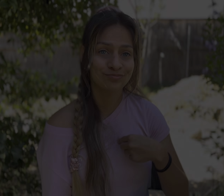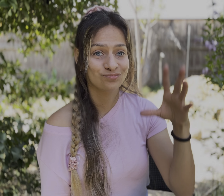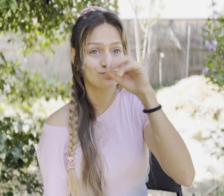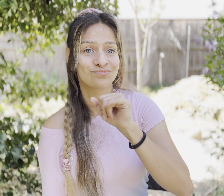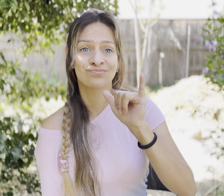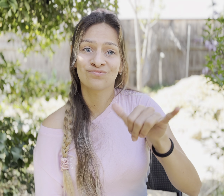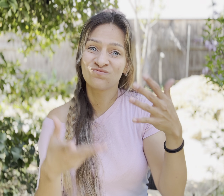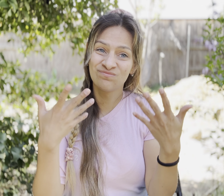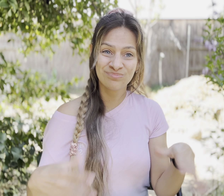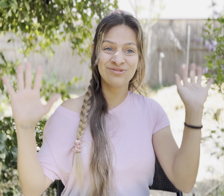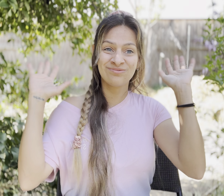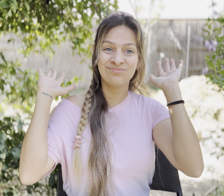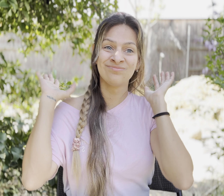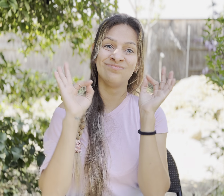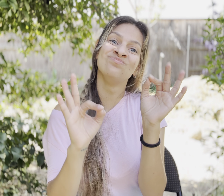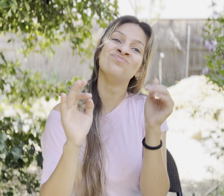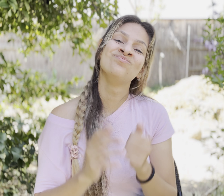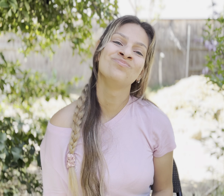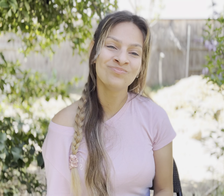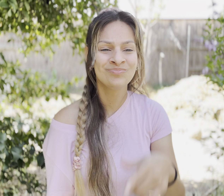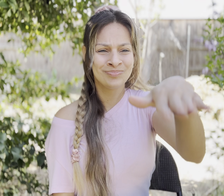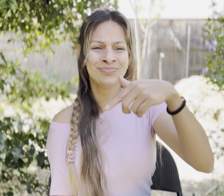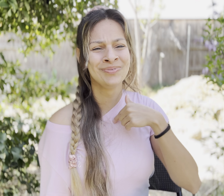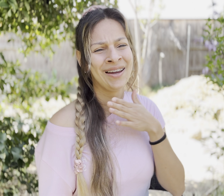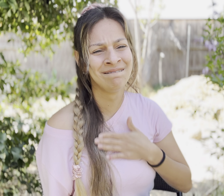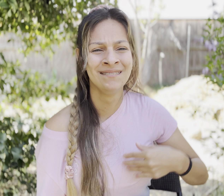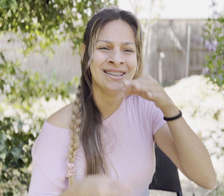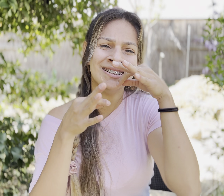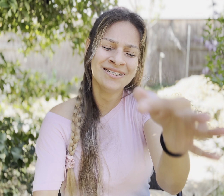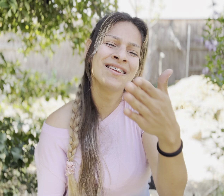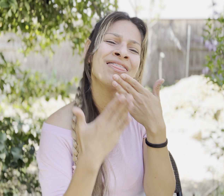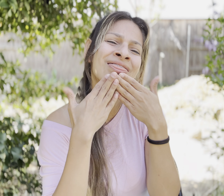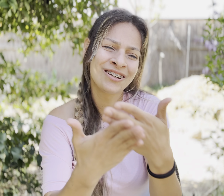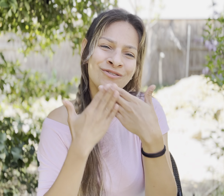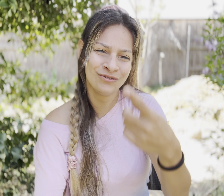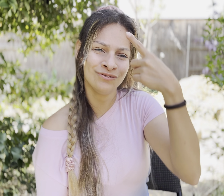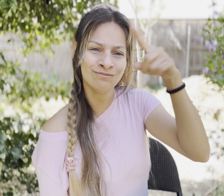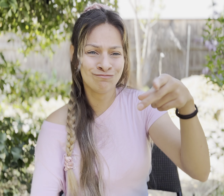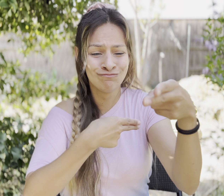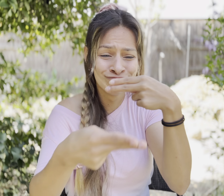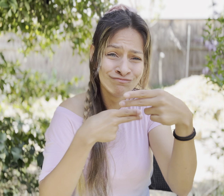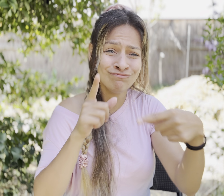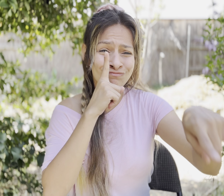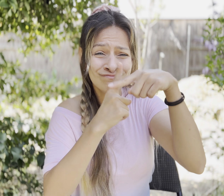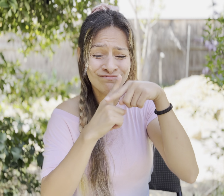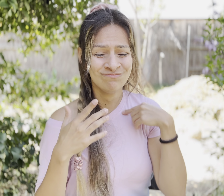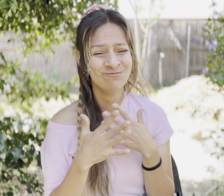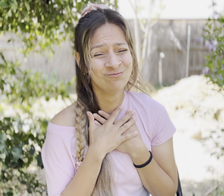I guess that's done. I want to say THANK YOU for positive comments on my post!